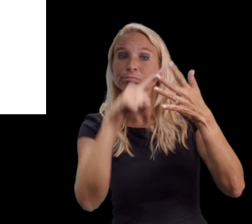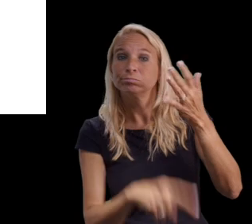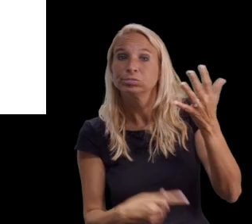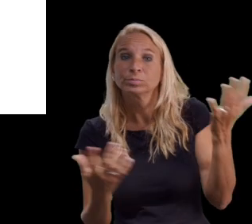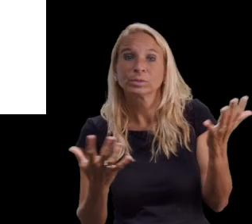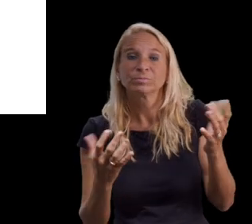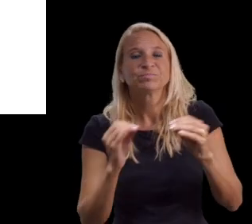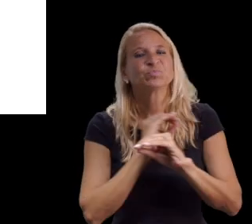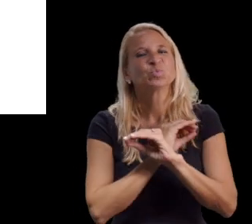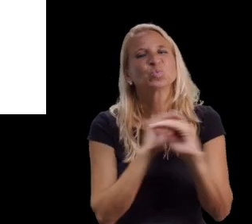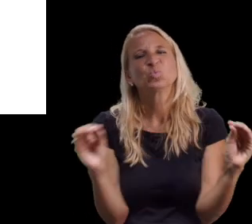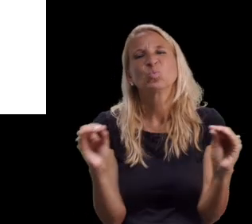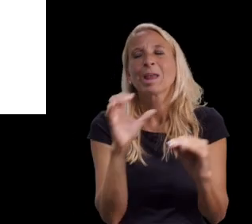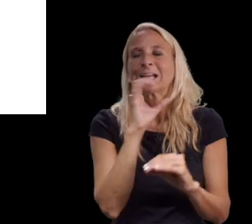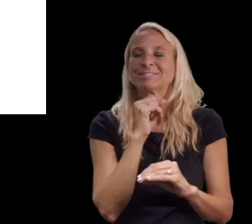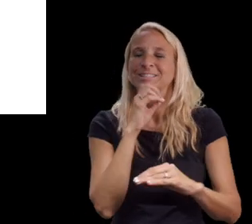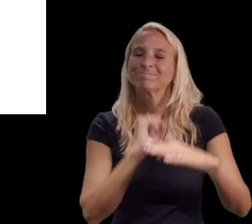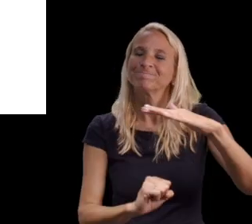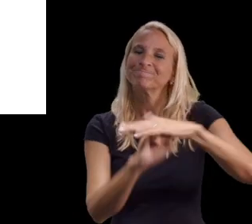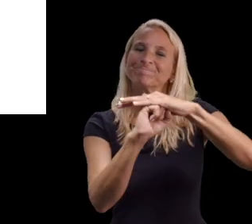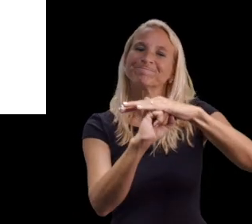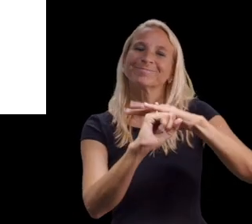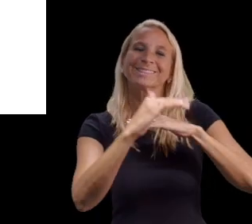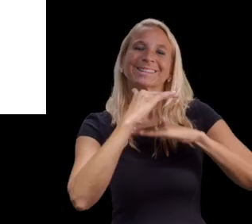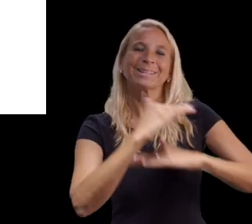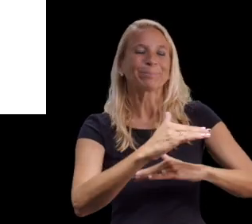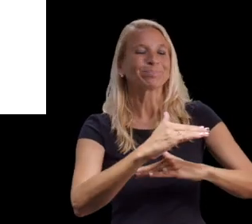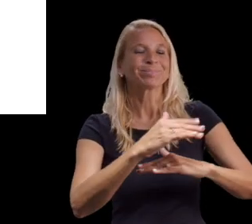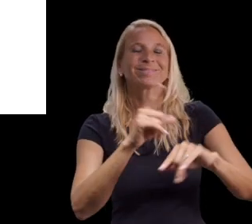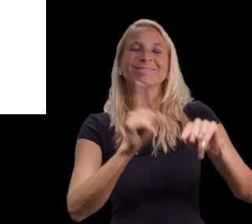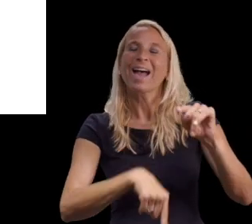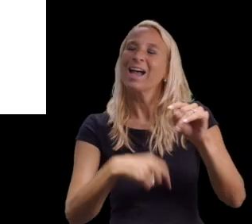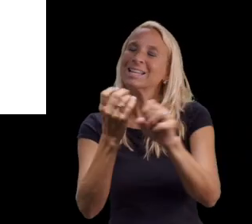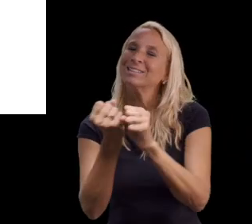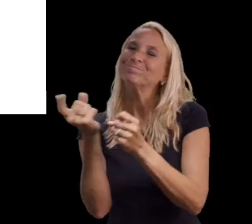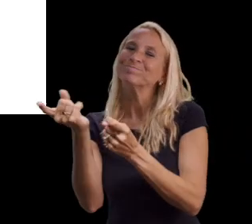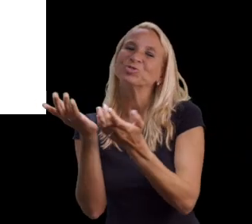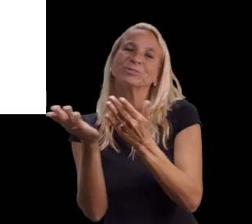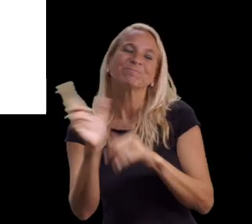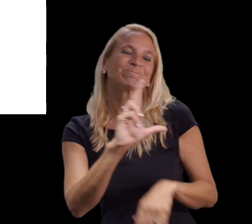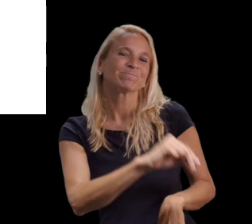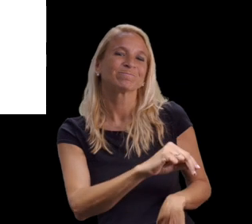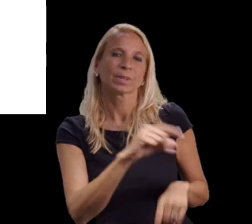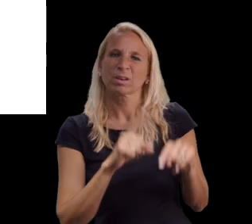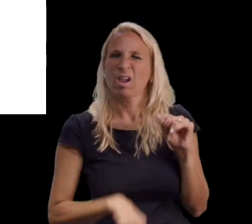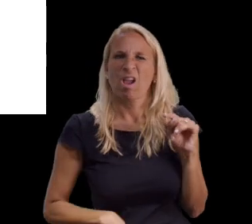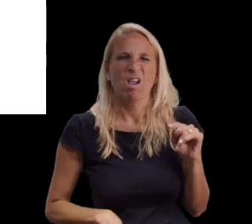The requirements to receive HCS are that there are no age limit to receive services.